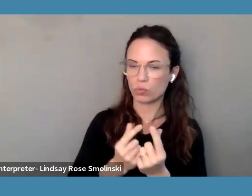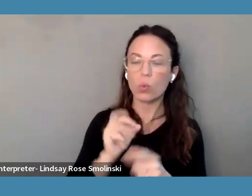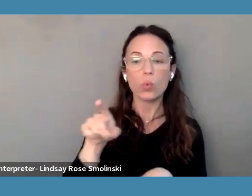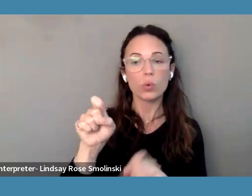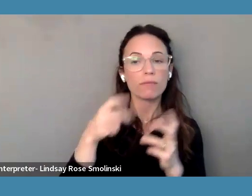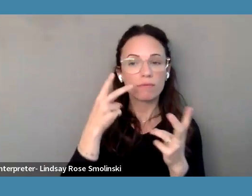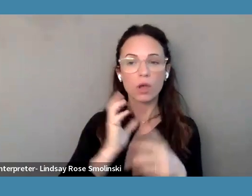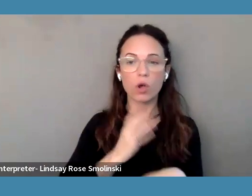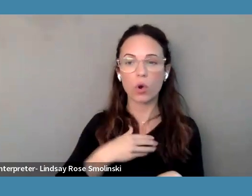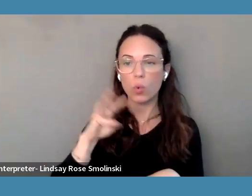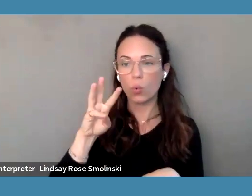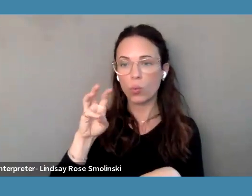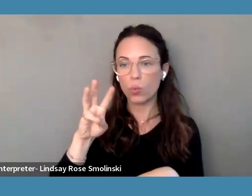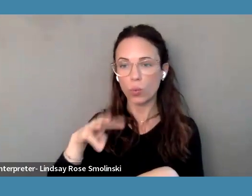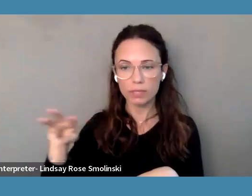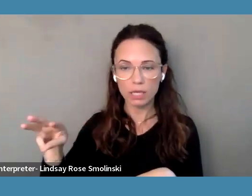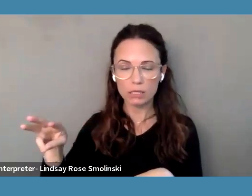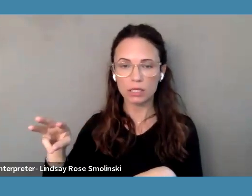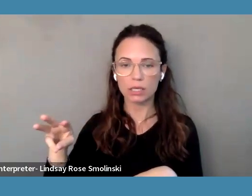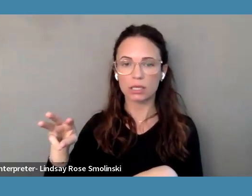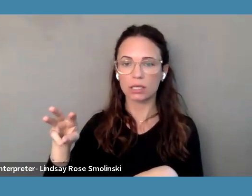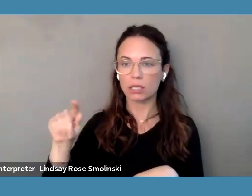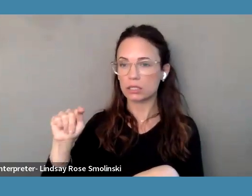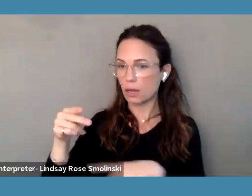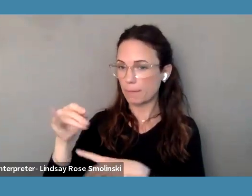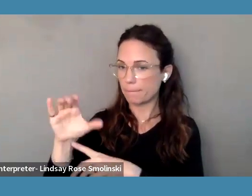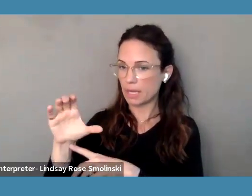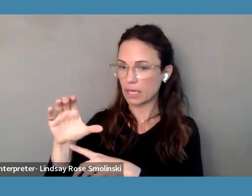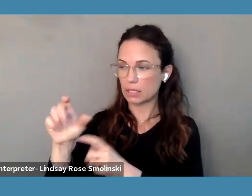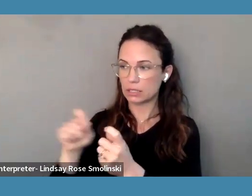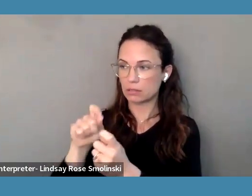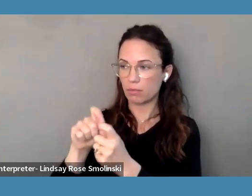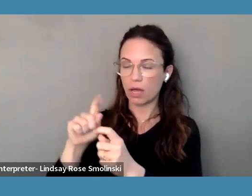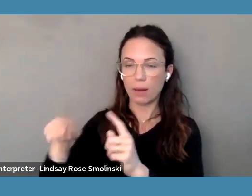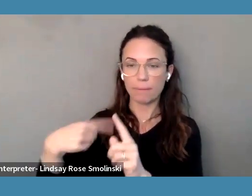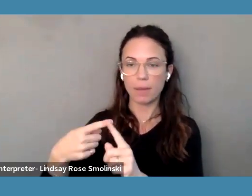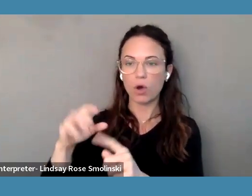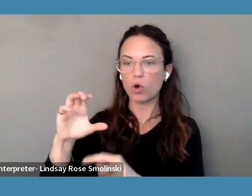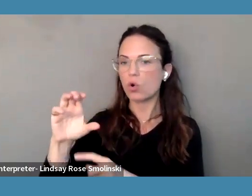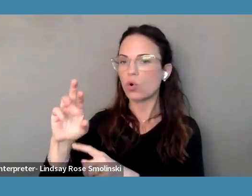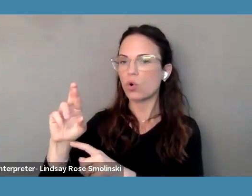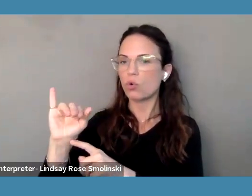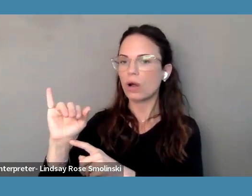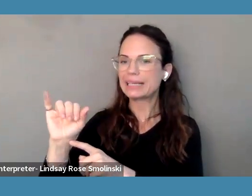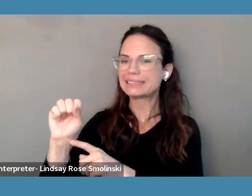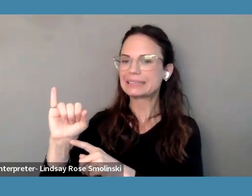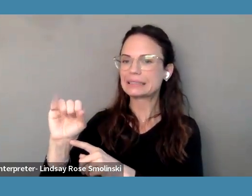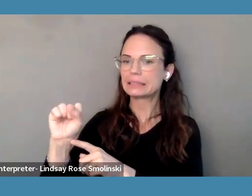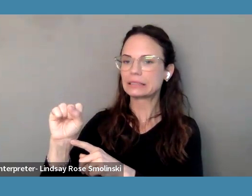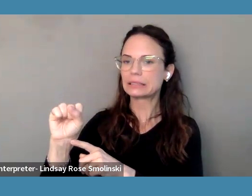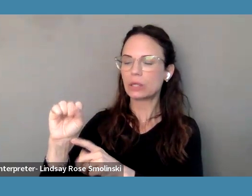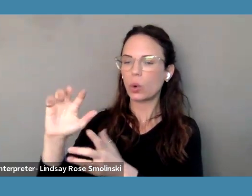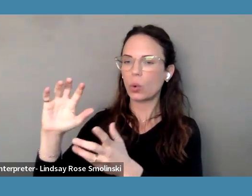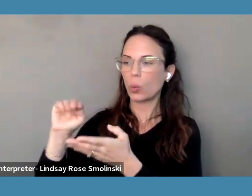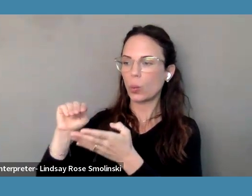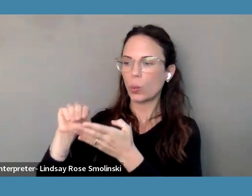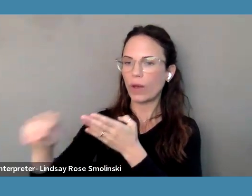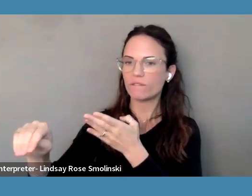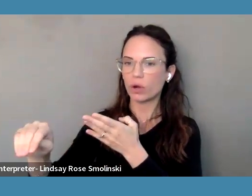our website's topic specifically about the crisis waiver and that will be in the chat in a moment.